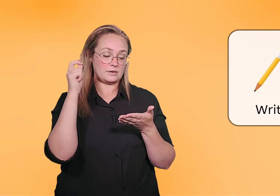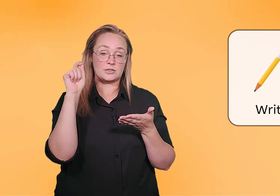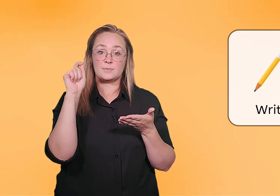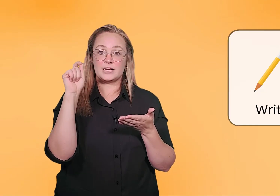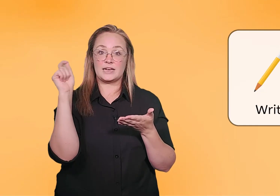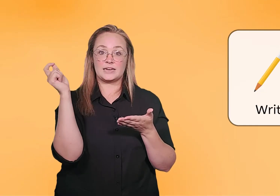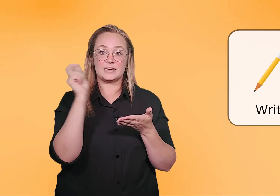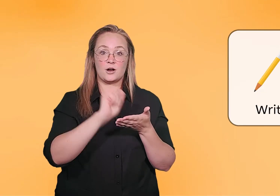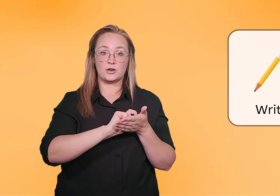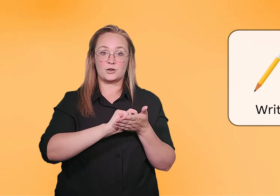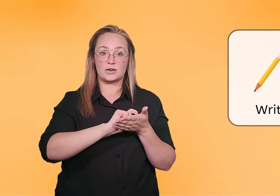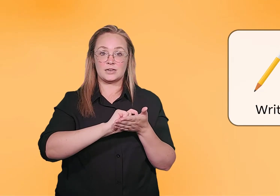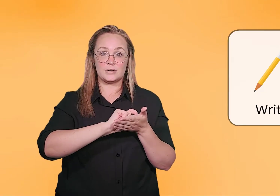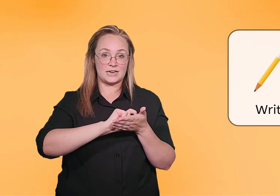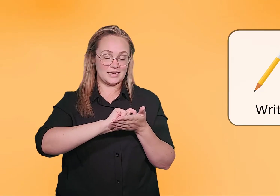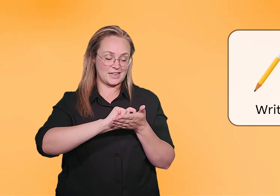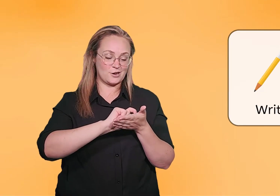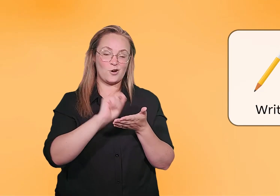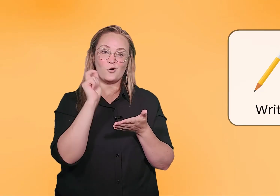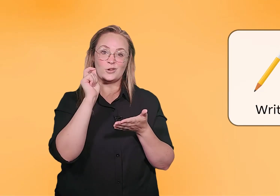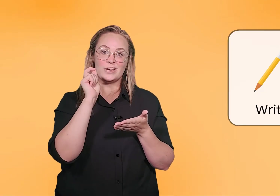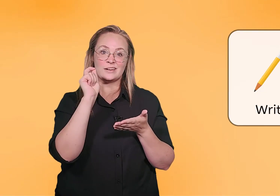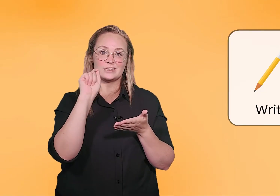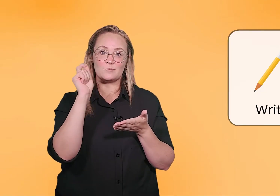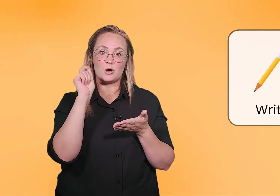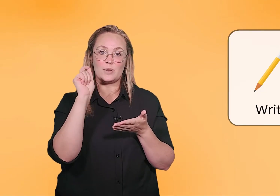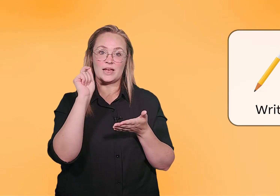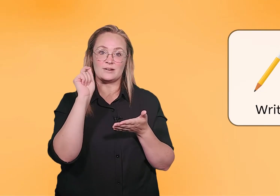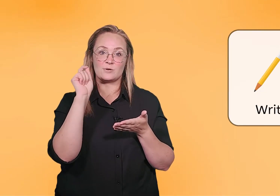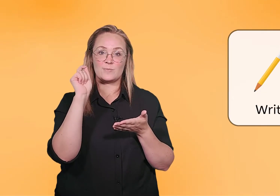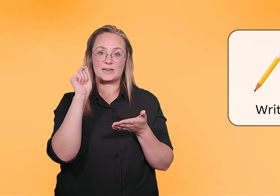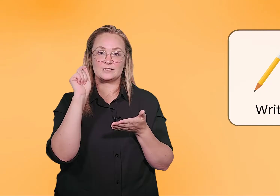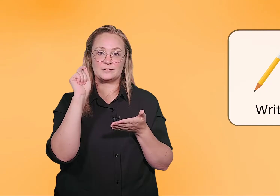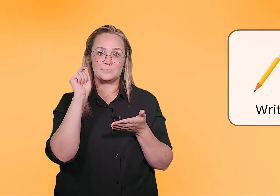dominant hand on your non-dominant hand, like you're holding a small pen or a pencil.